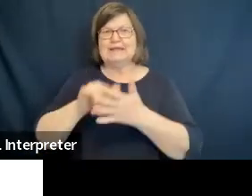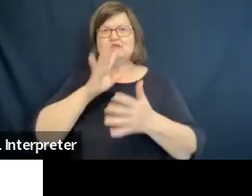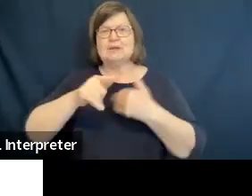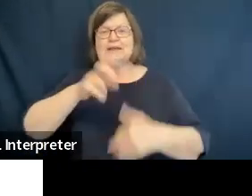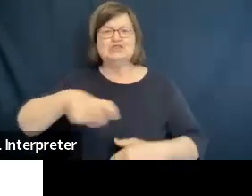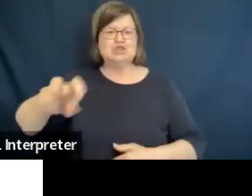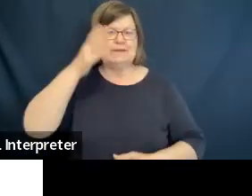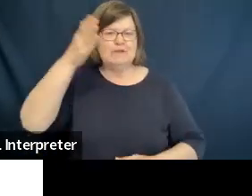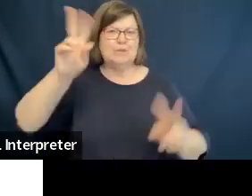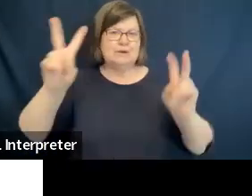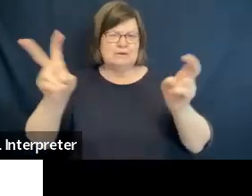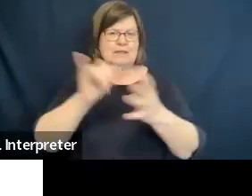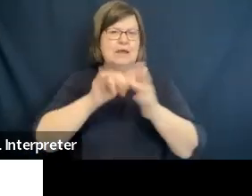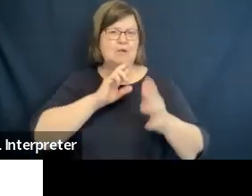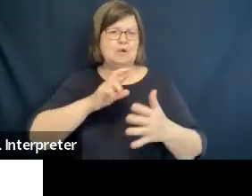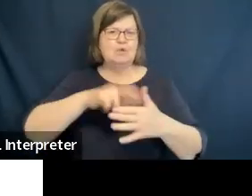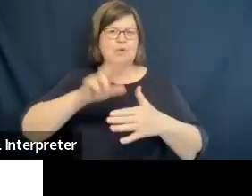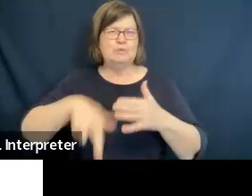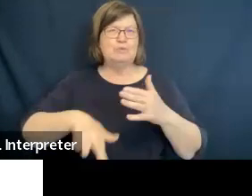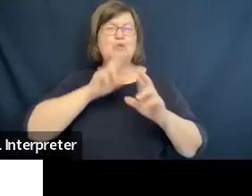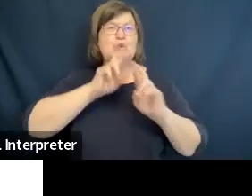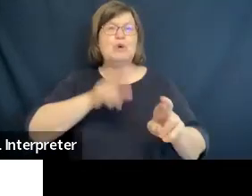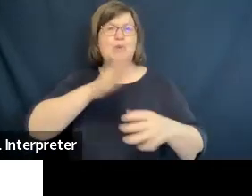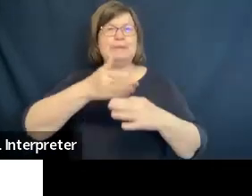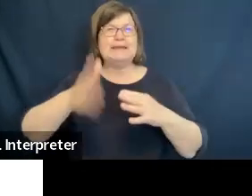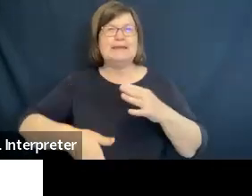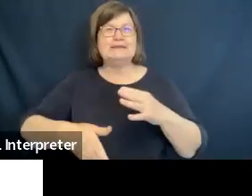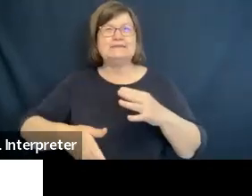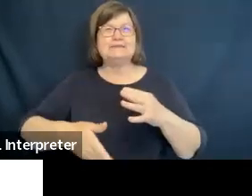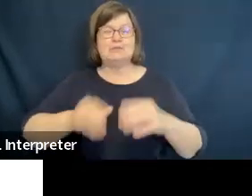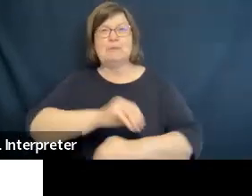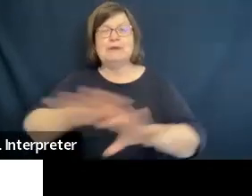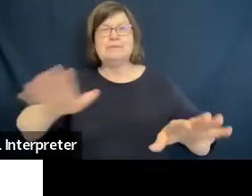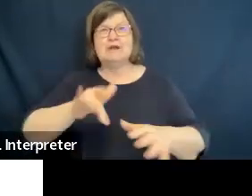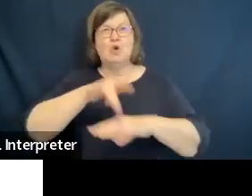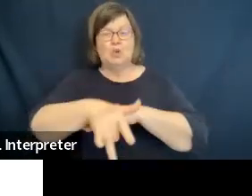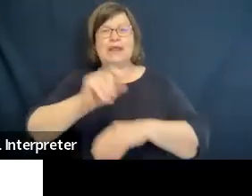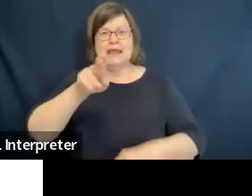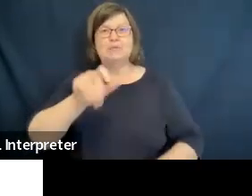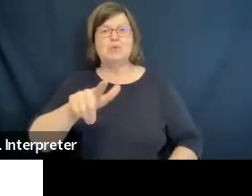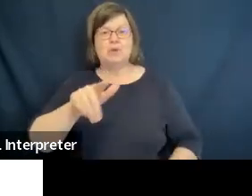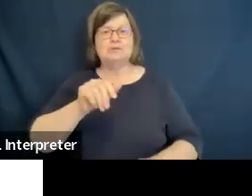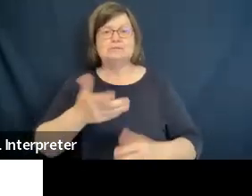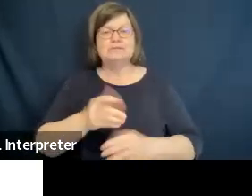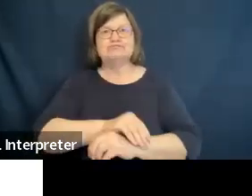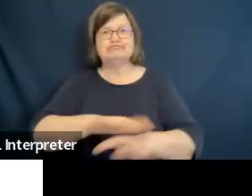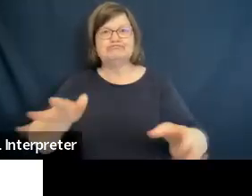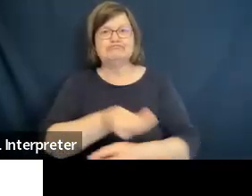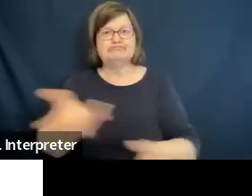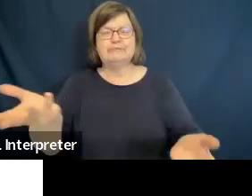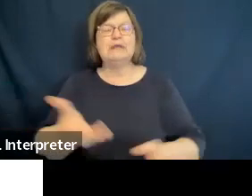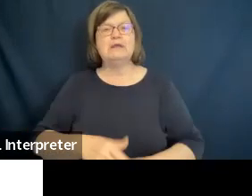and that report should be out at the end of March or early April, and we have found that largely